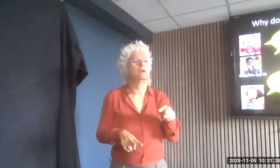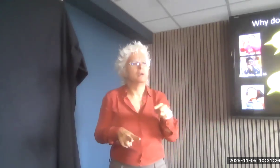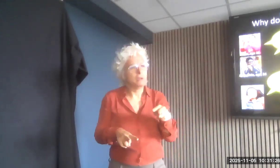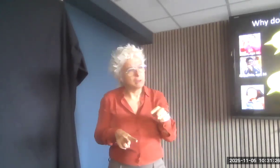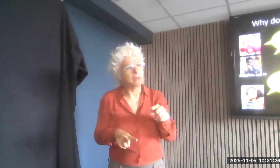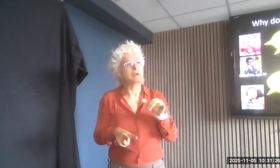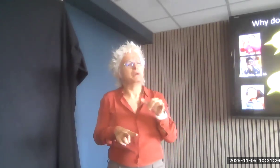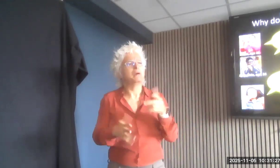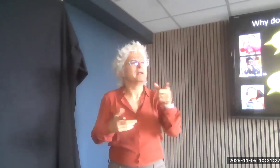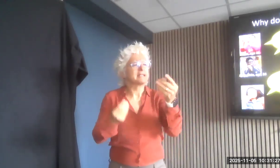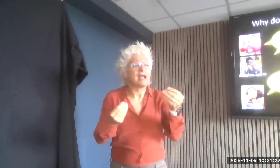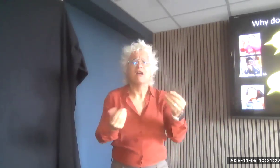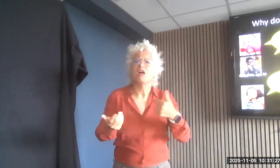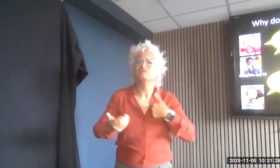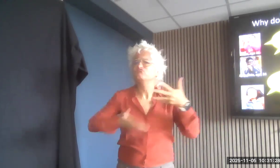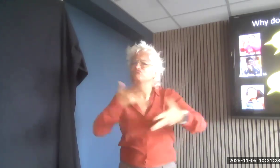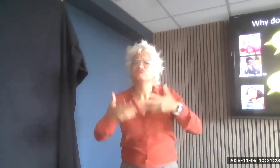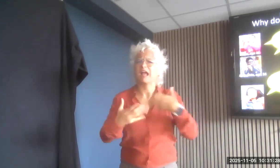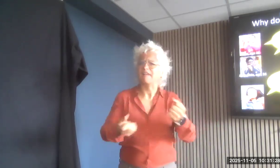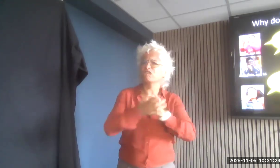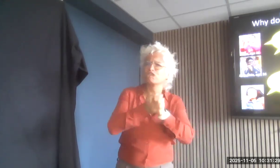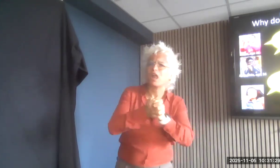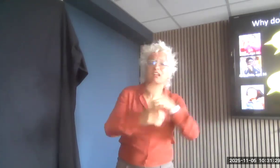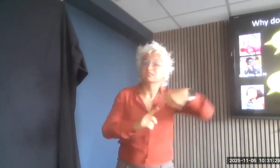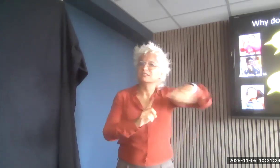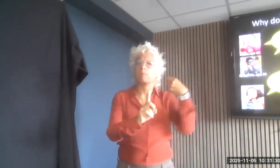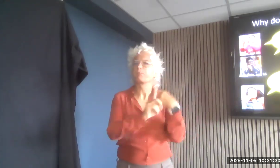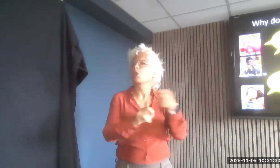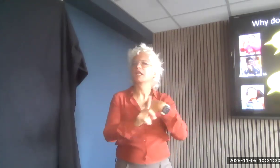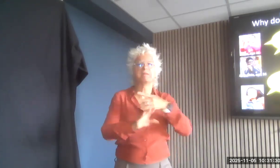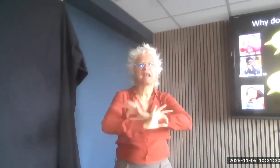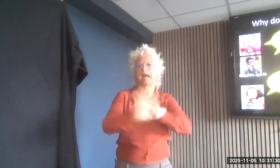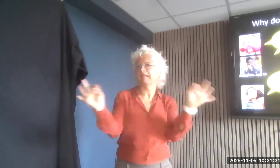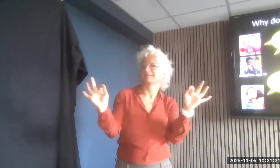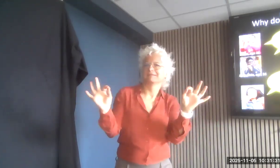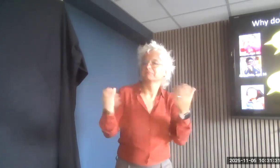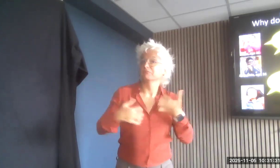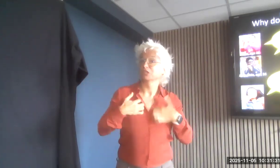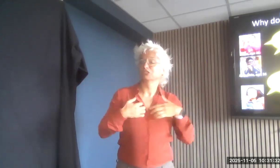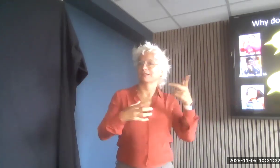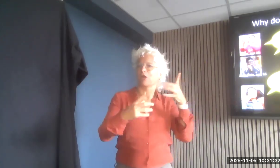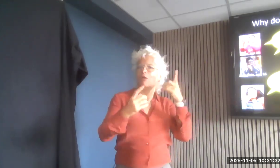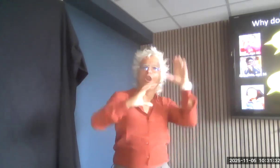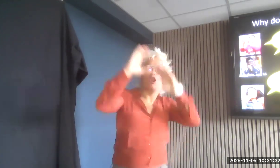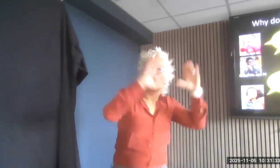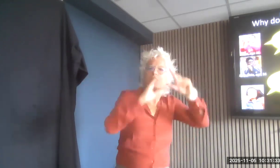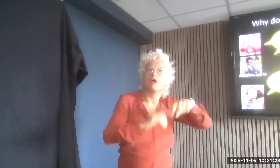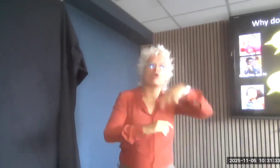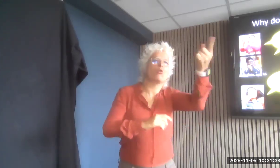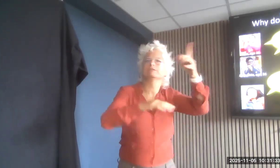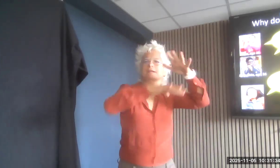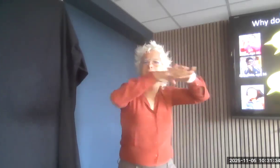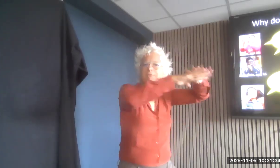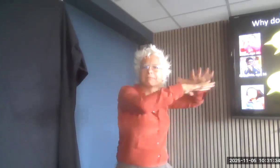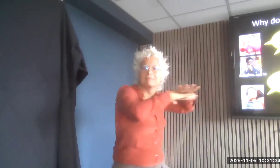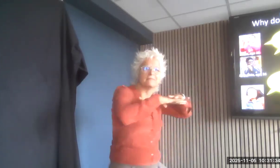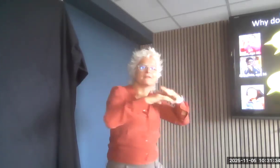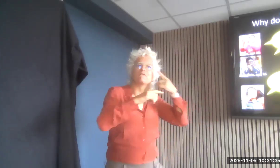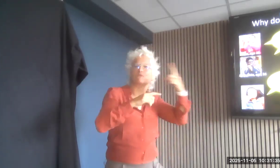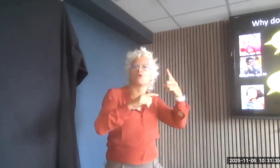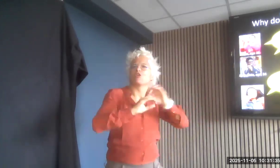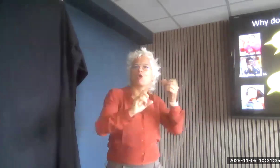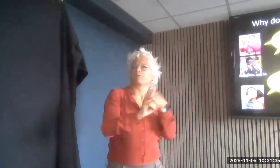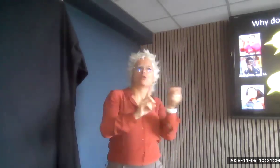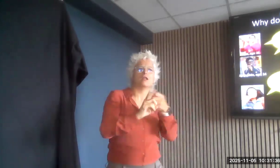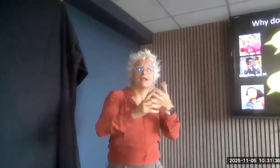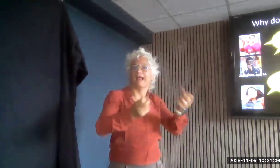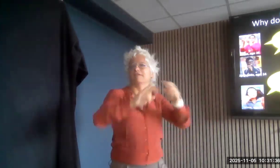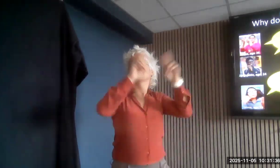Portuguese Sign Language very much. … because they were using much, much more communication with international deaf people than they were with other Portuguese people.